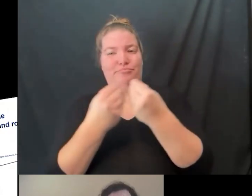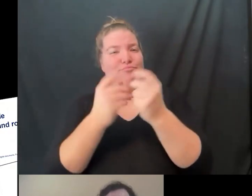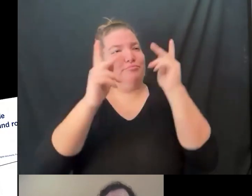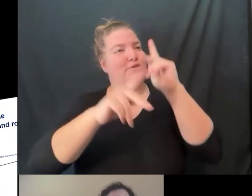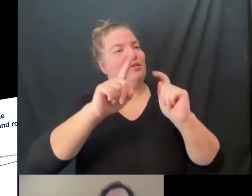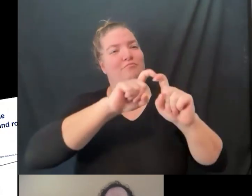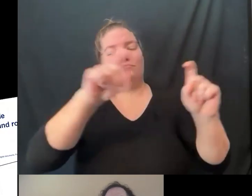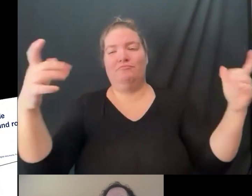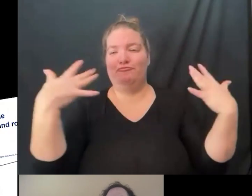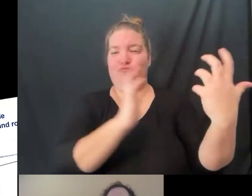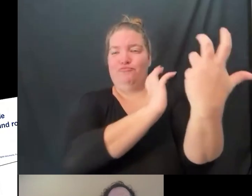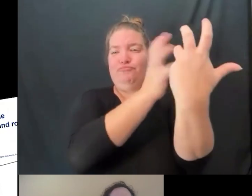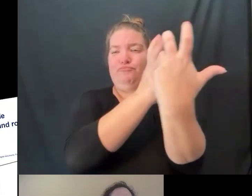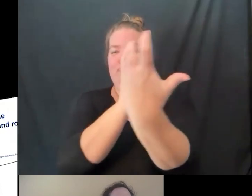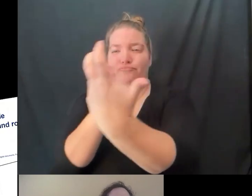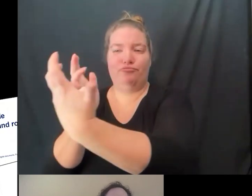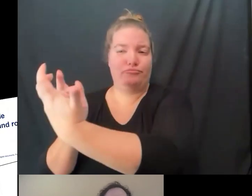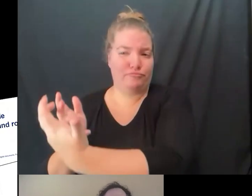in the projects, which means we know we get better design